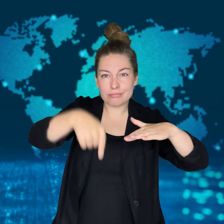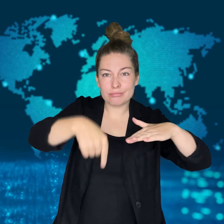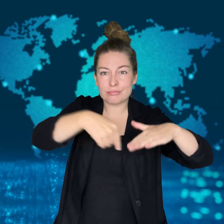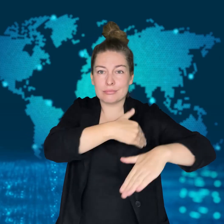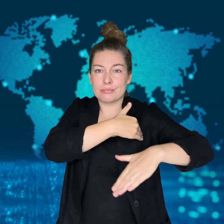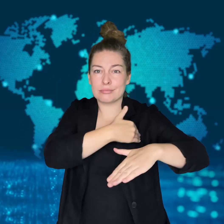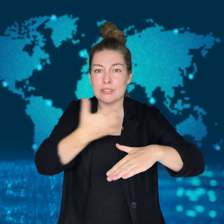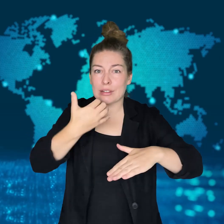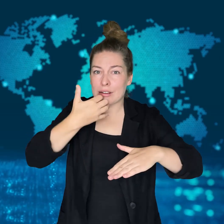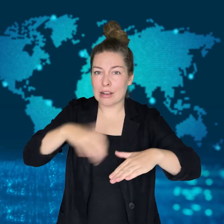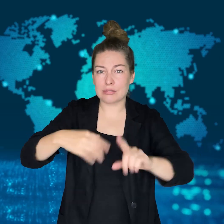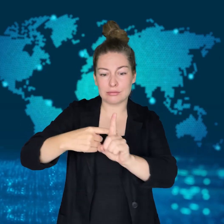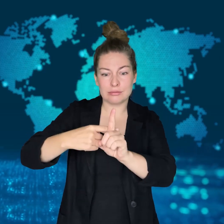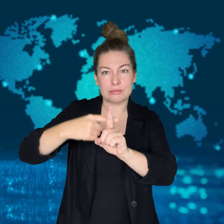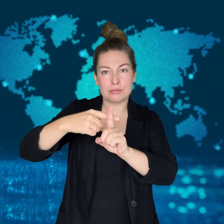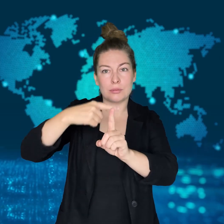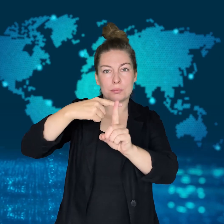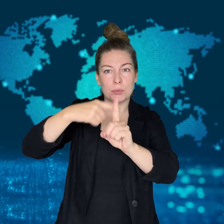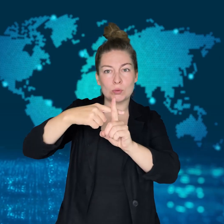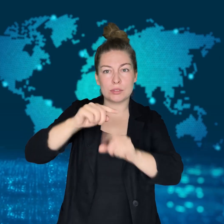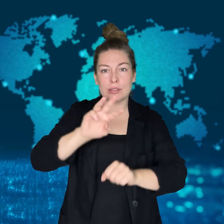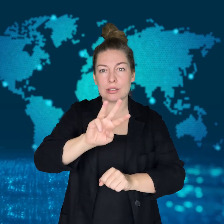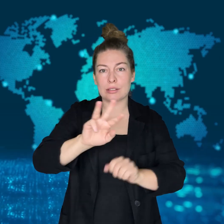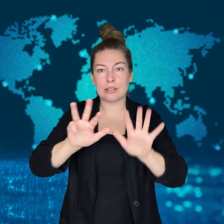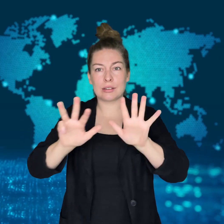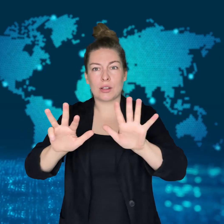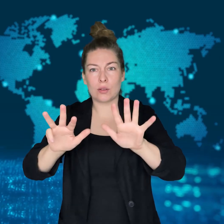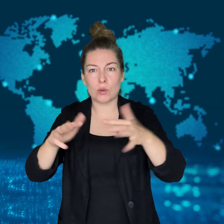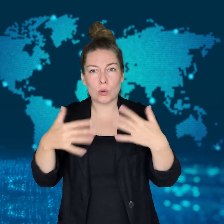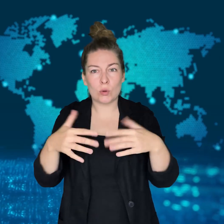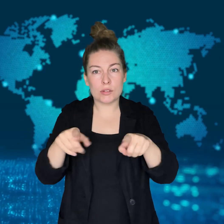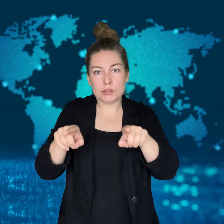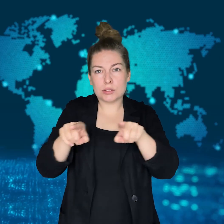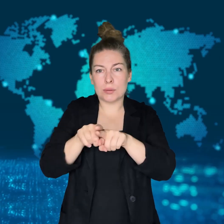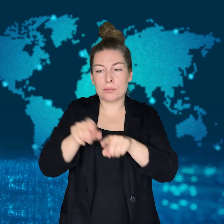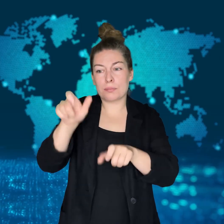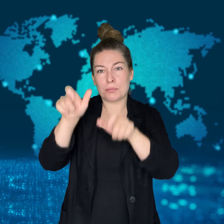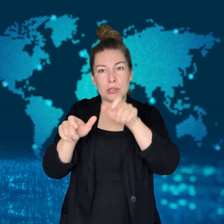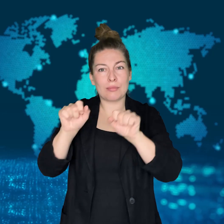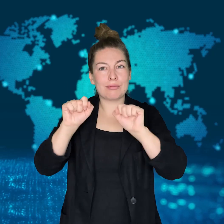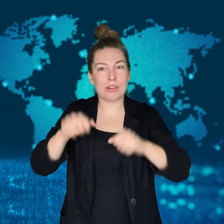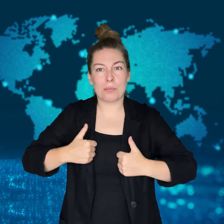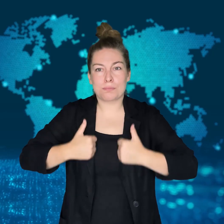Brazil's Amazon probably are to blame.